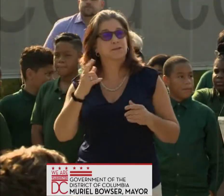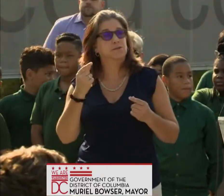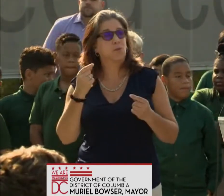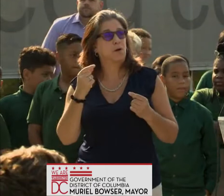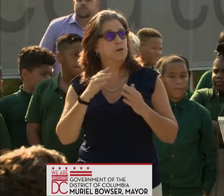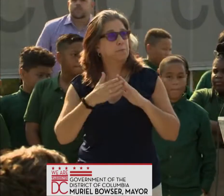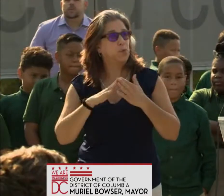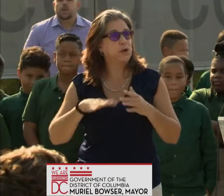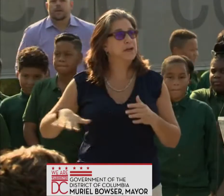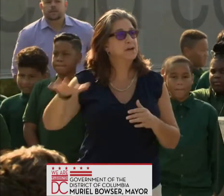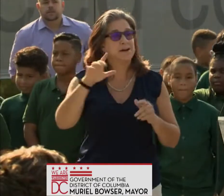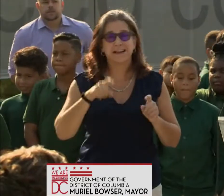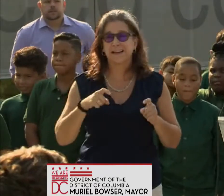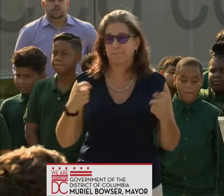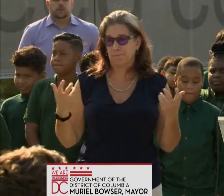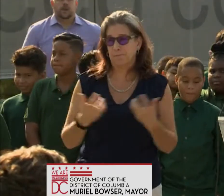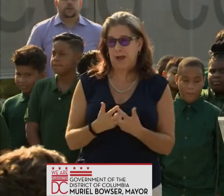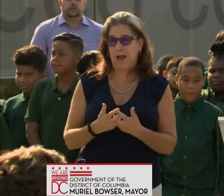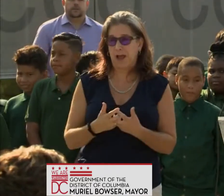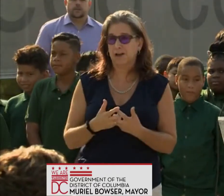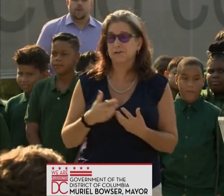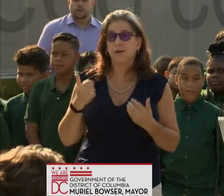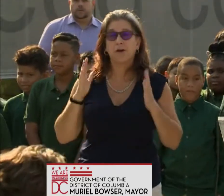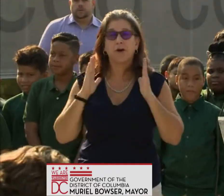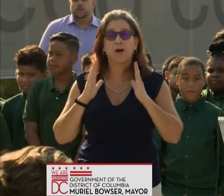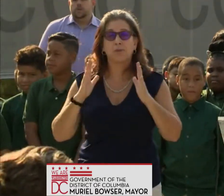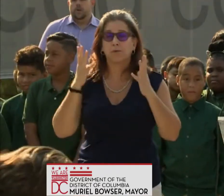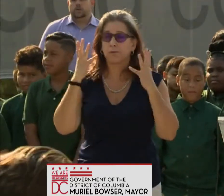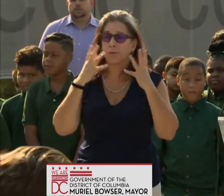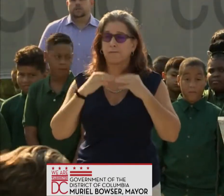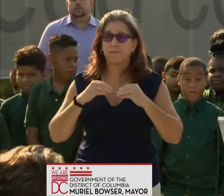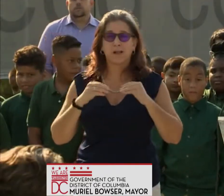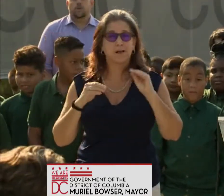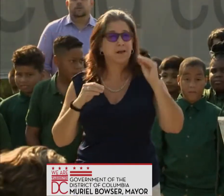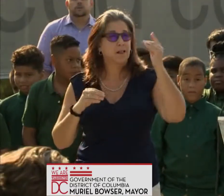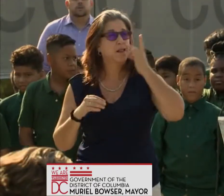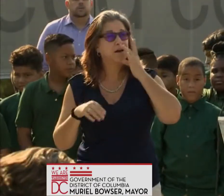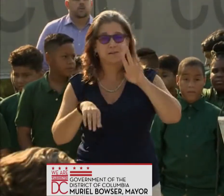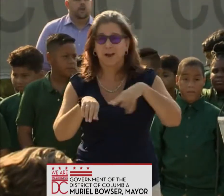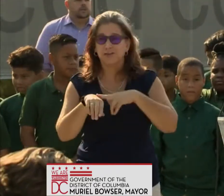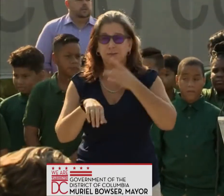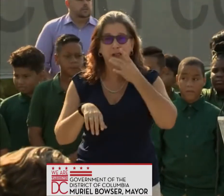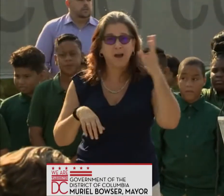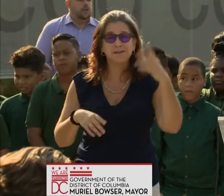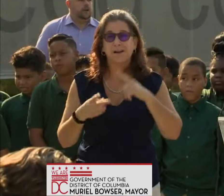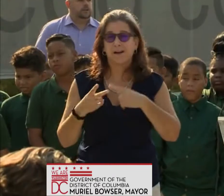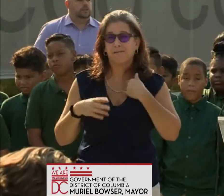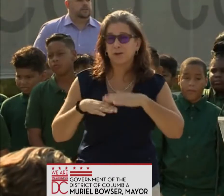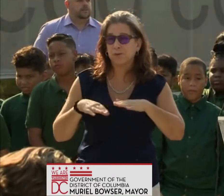this new building and see the sunlight our pool the playground areas you know